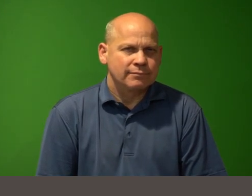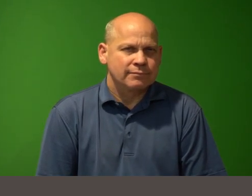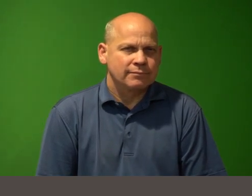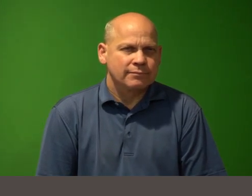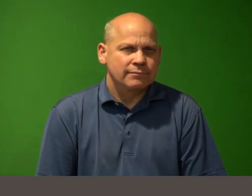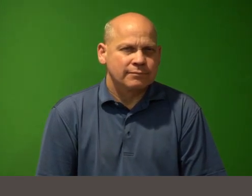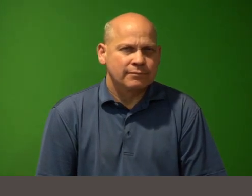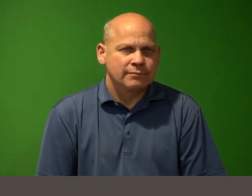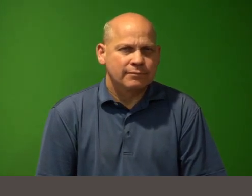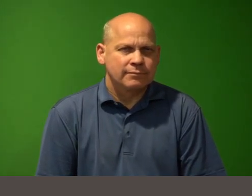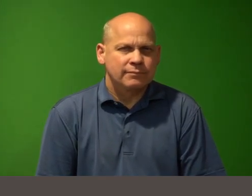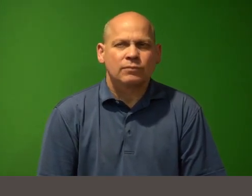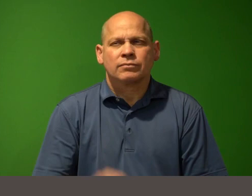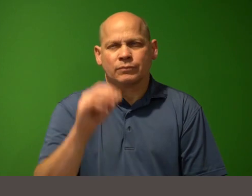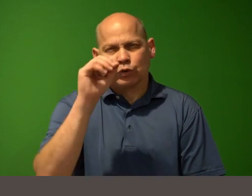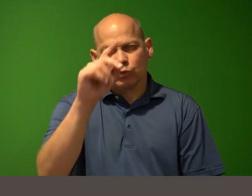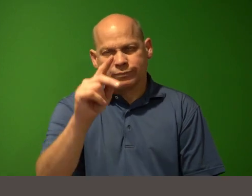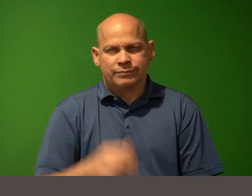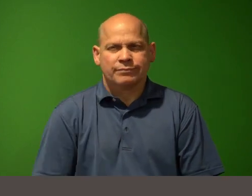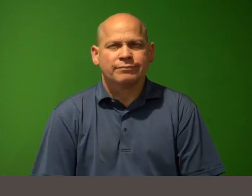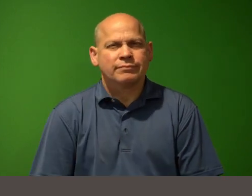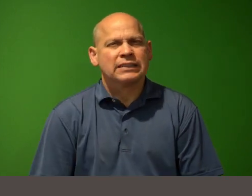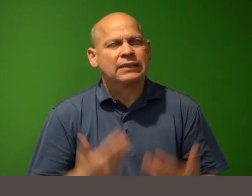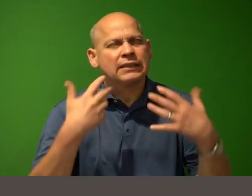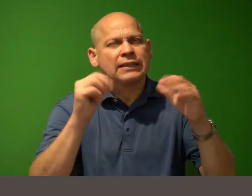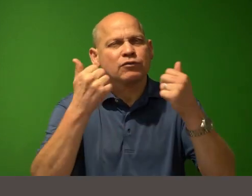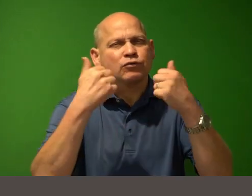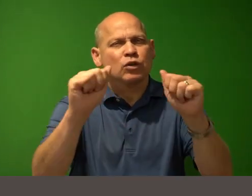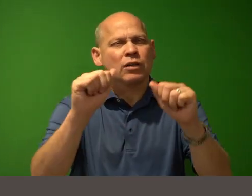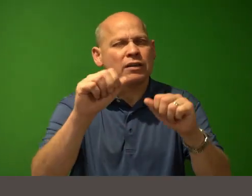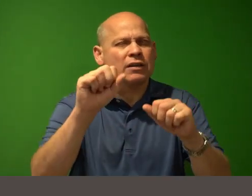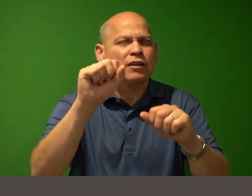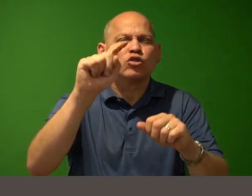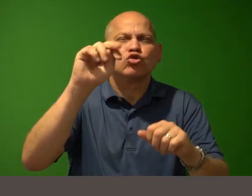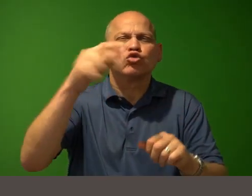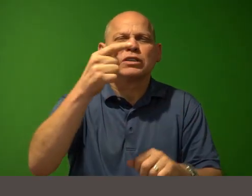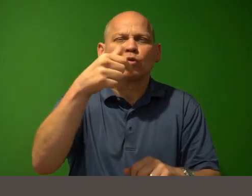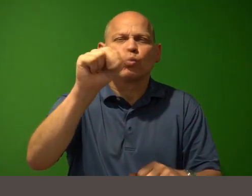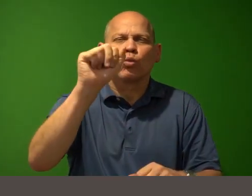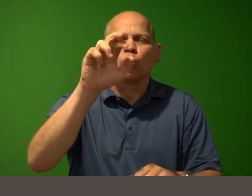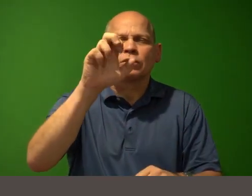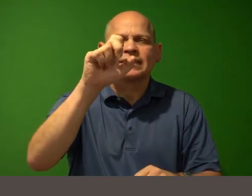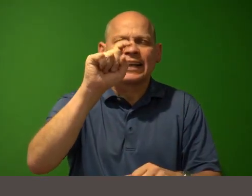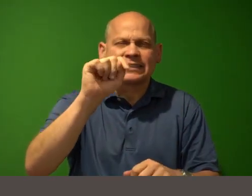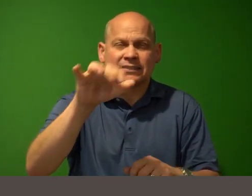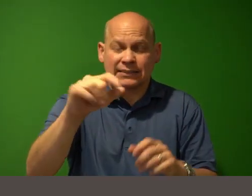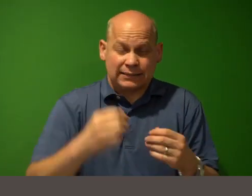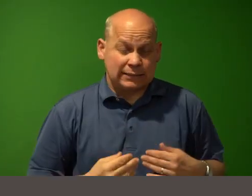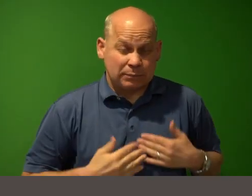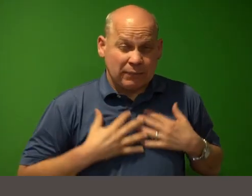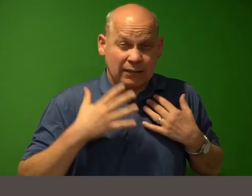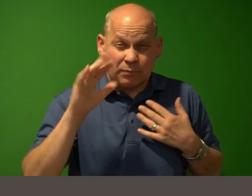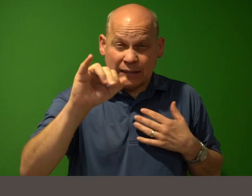Okay, let's try a string quartet. This was inspired by Joseph Hayden, the father of